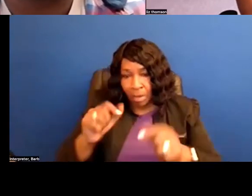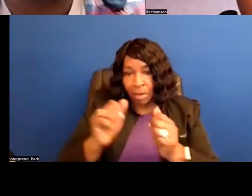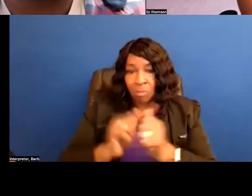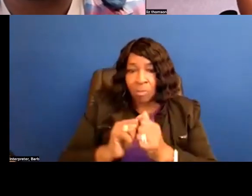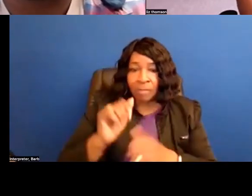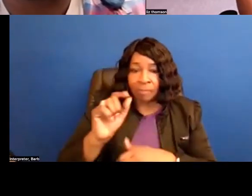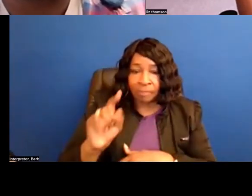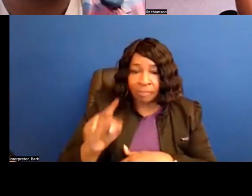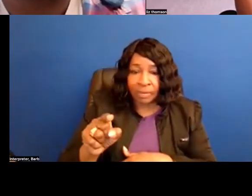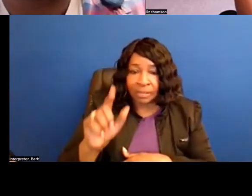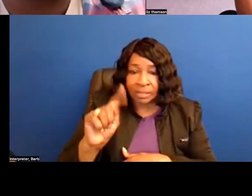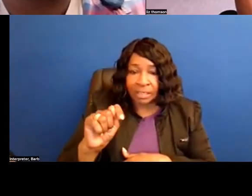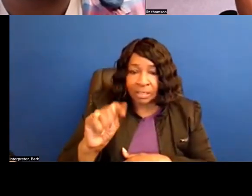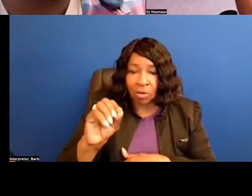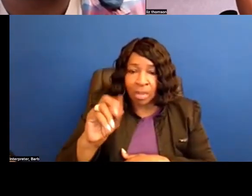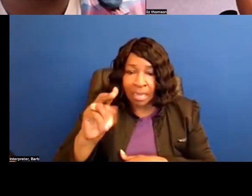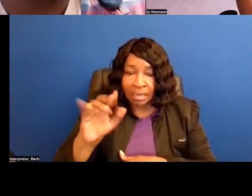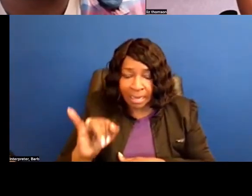Toni, what was it?